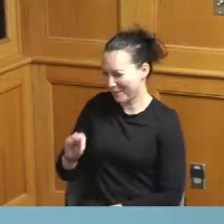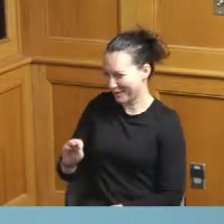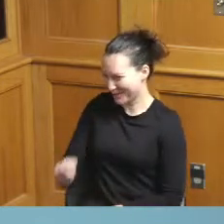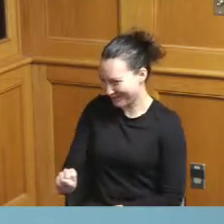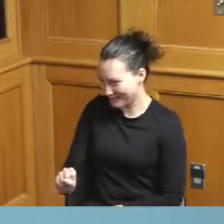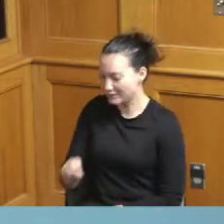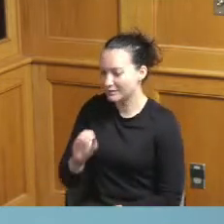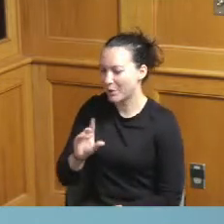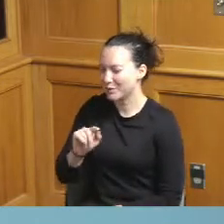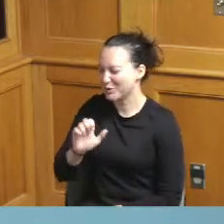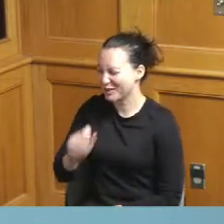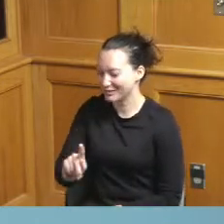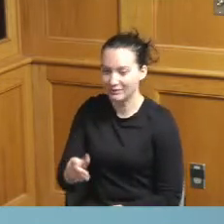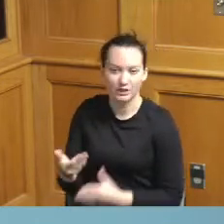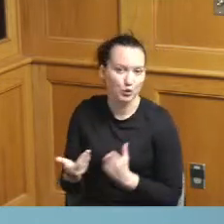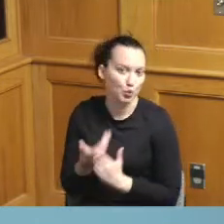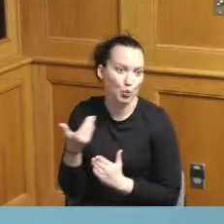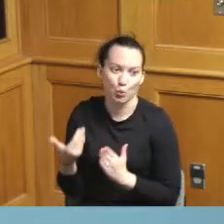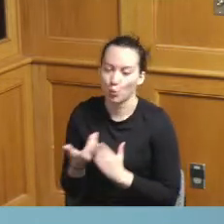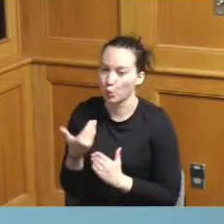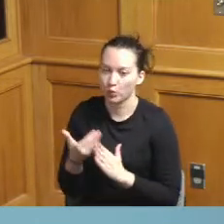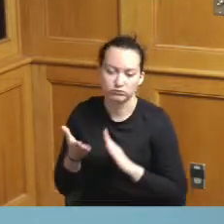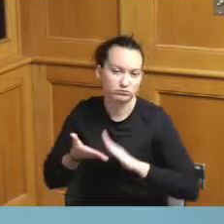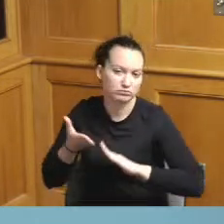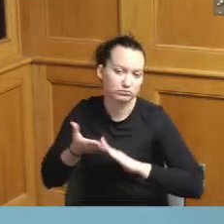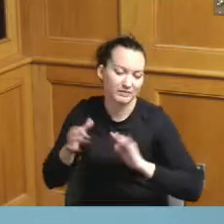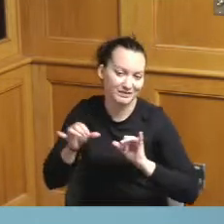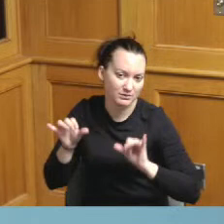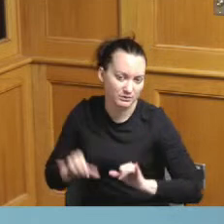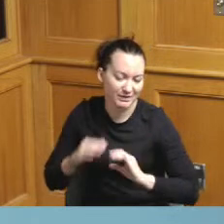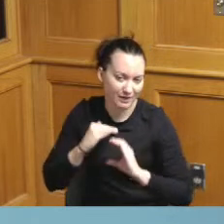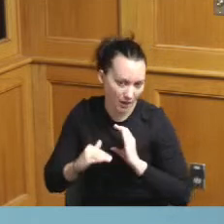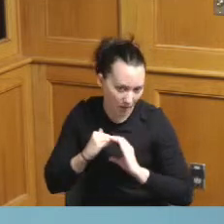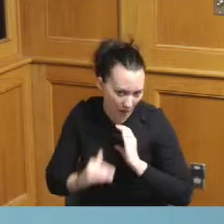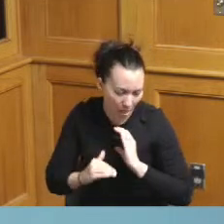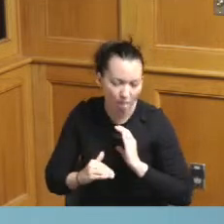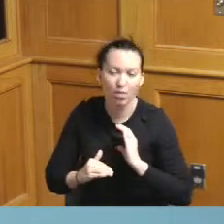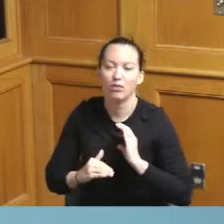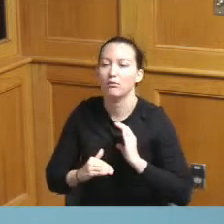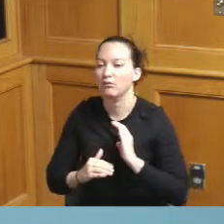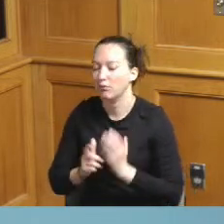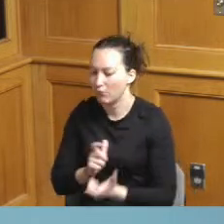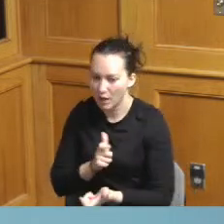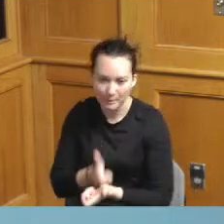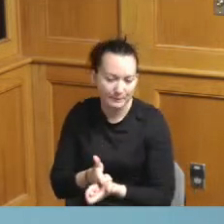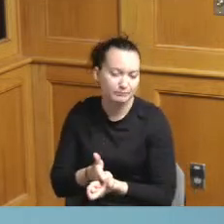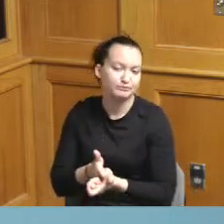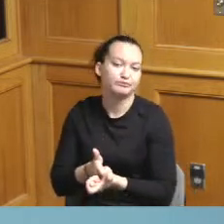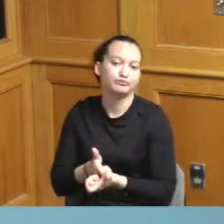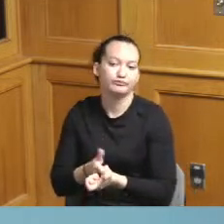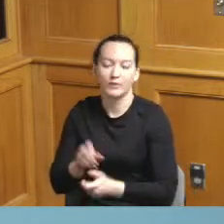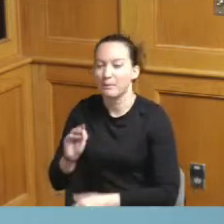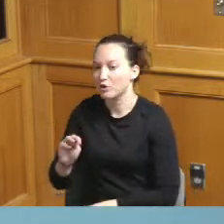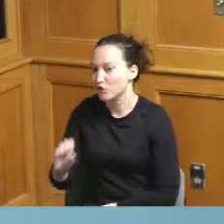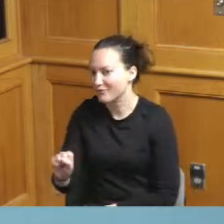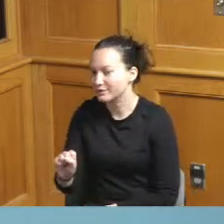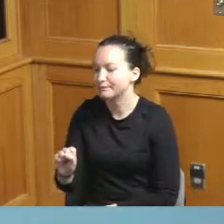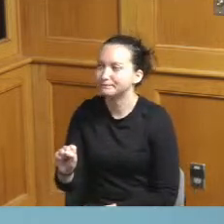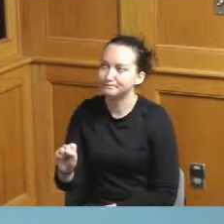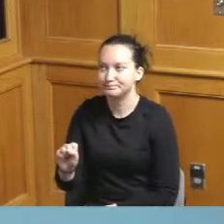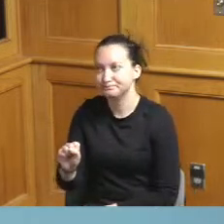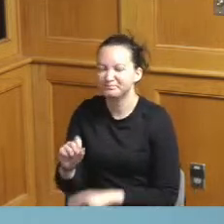Outlook so we have a new operating system for our email as well as updated Microsoft licensing for